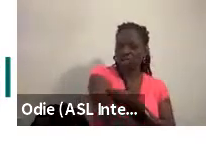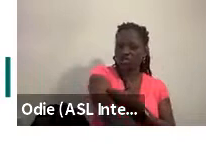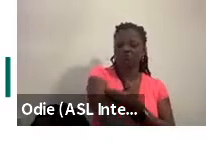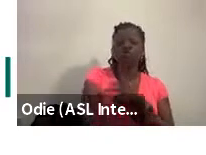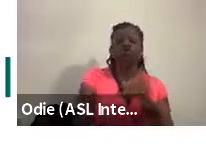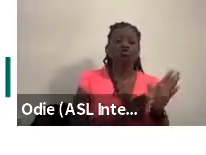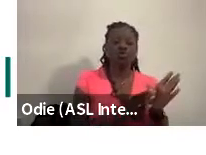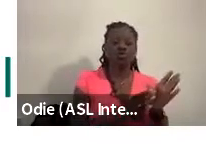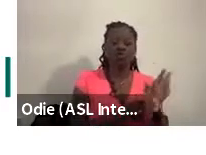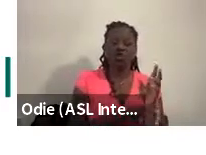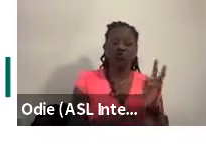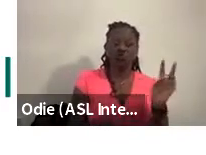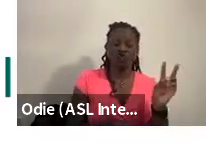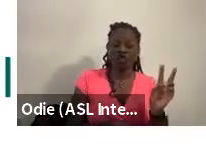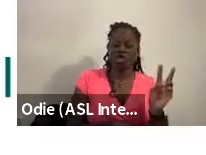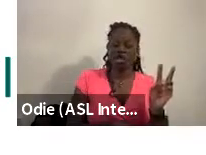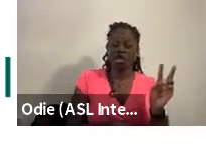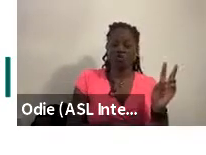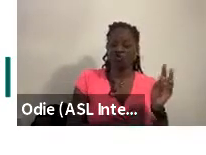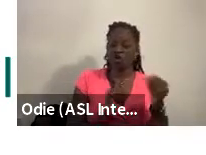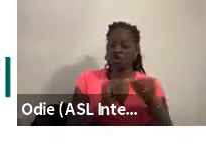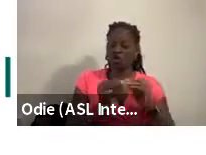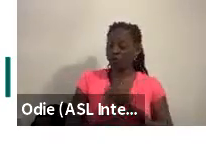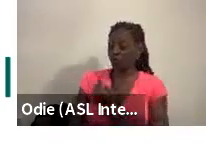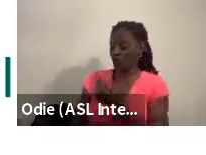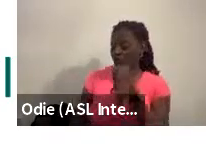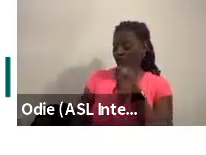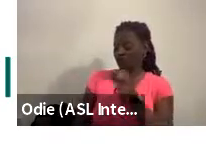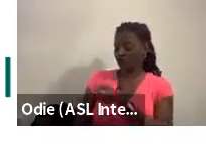care facilities, why do we want to look at that population?